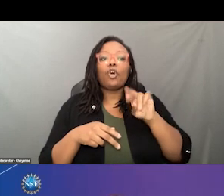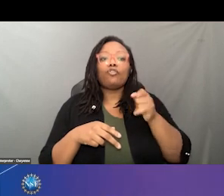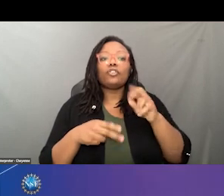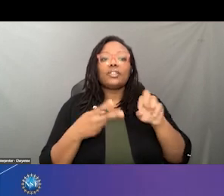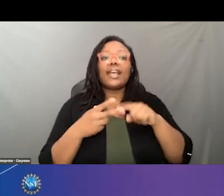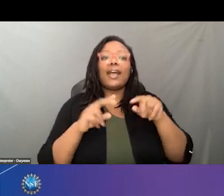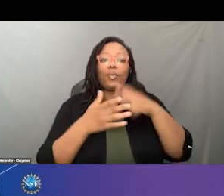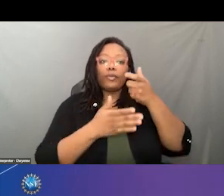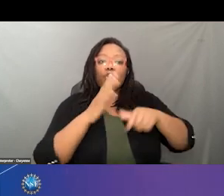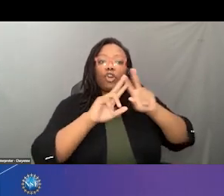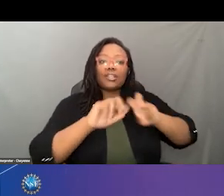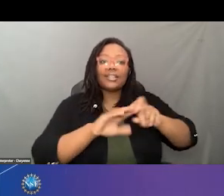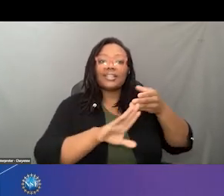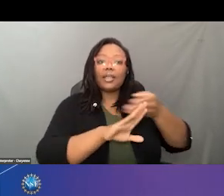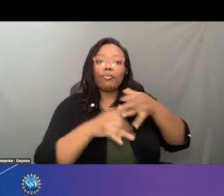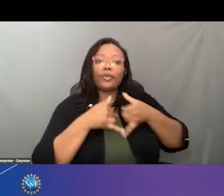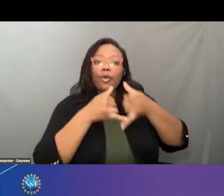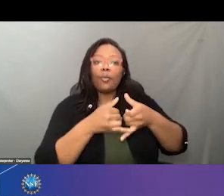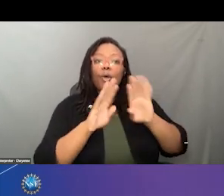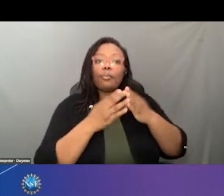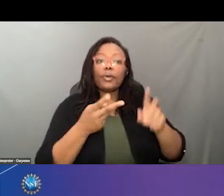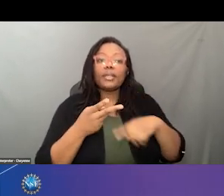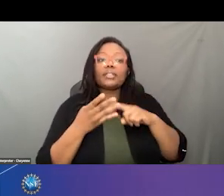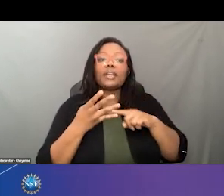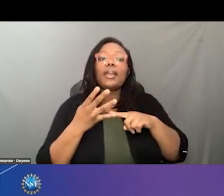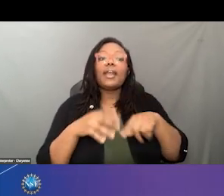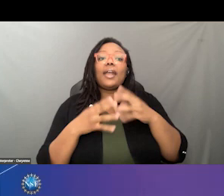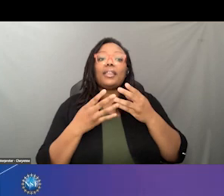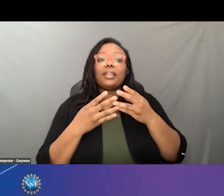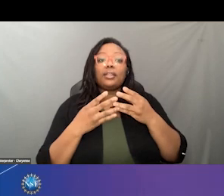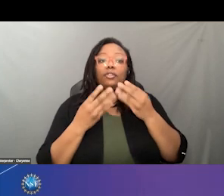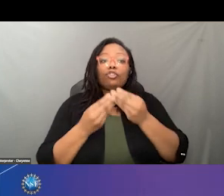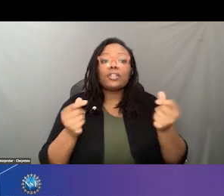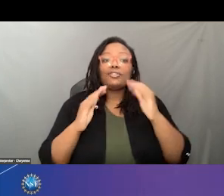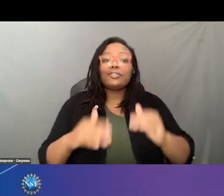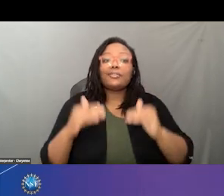We have the Cost Analysis and Pre-Award Branch, and we have the Resolution and Advanced Monitoring Branch.